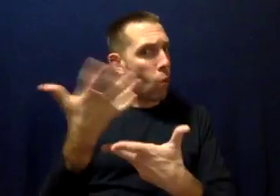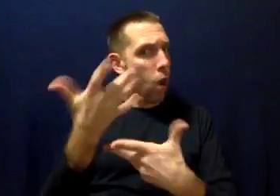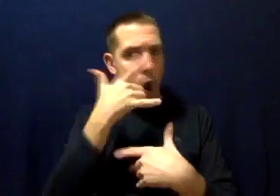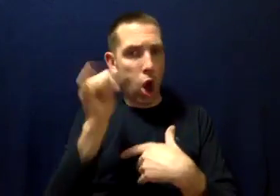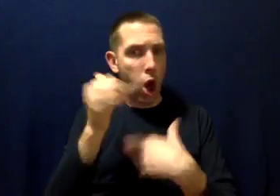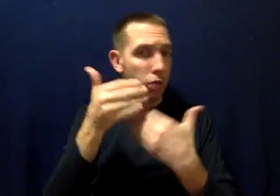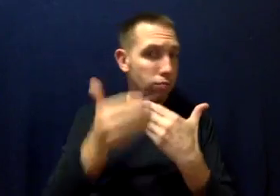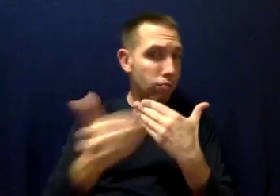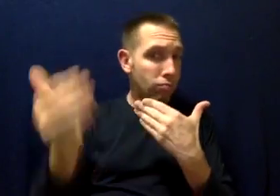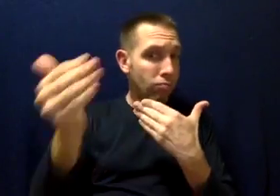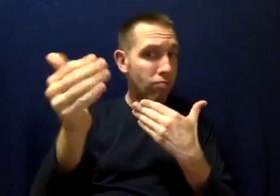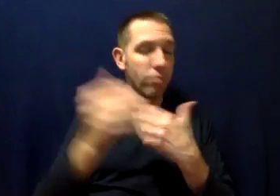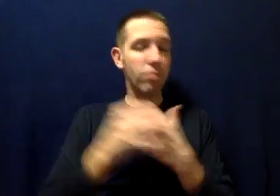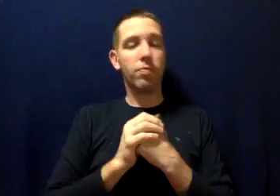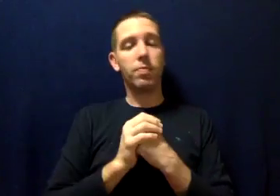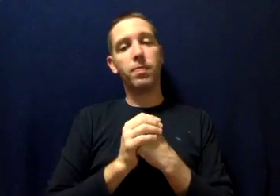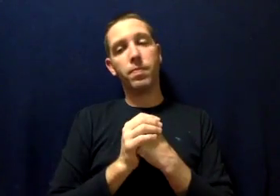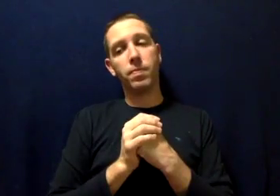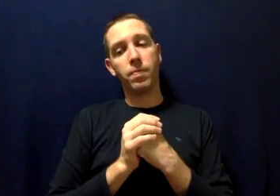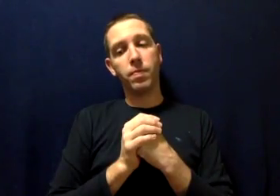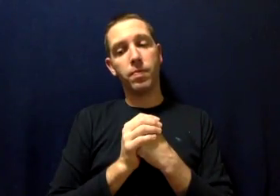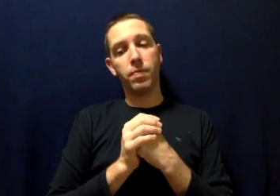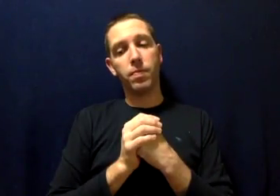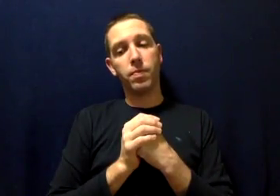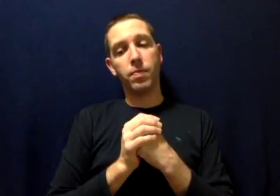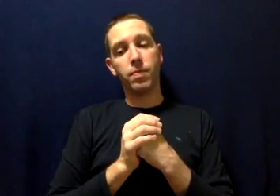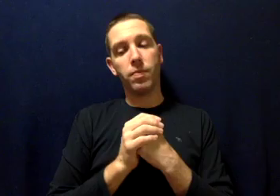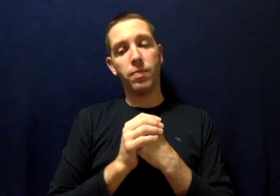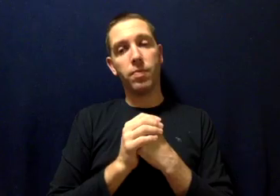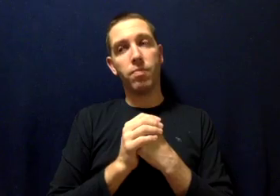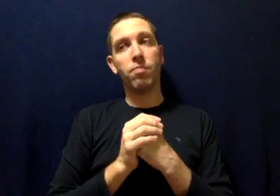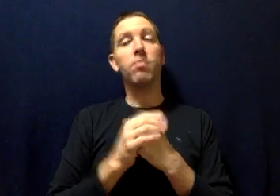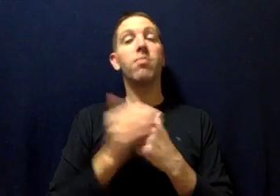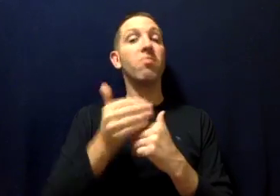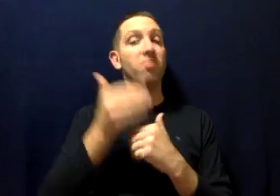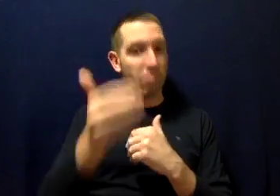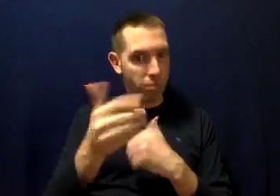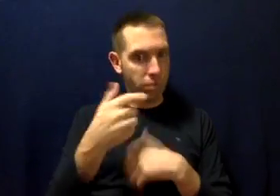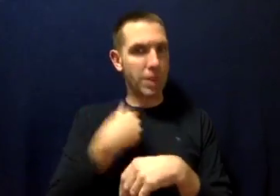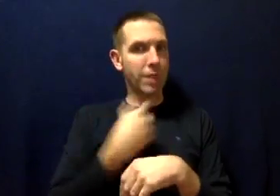and his hopes for the future. Following Mark's presentation